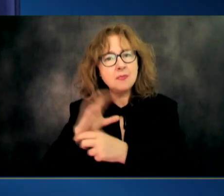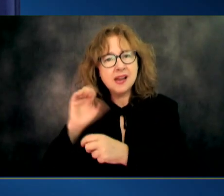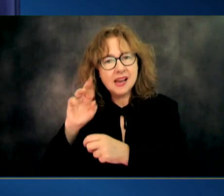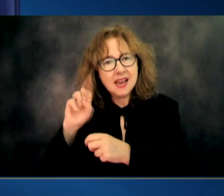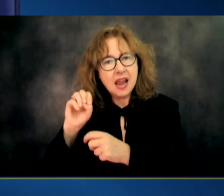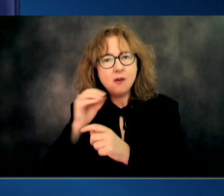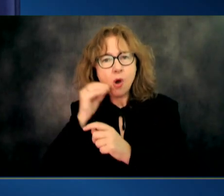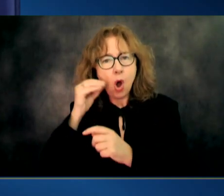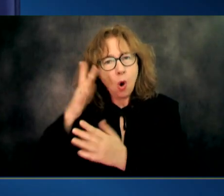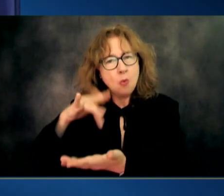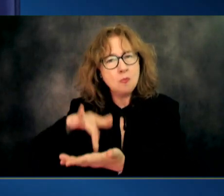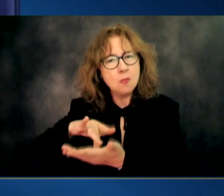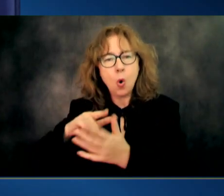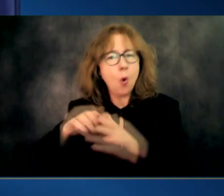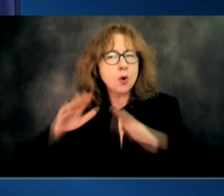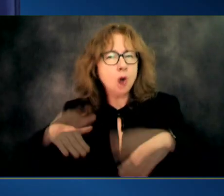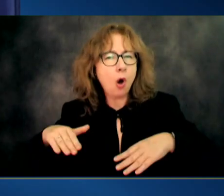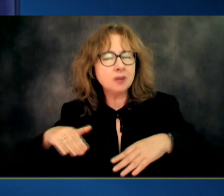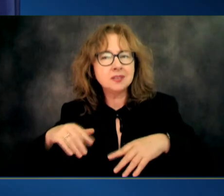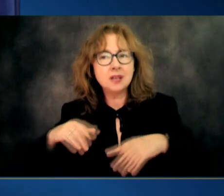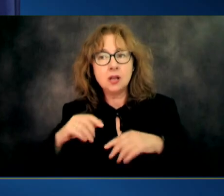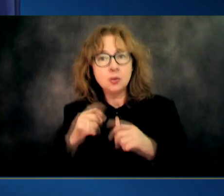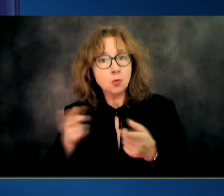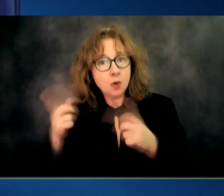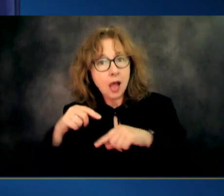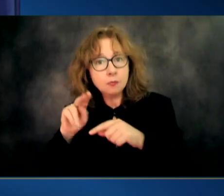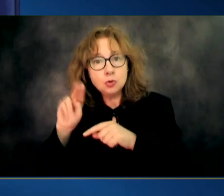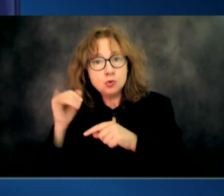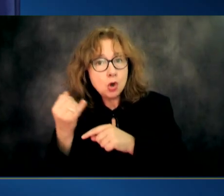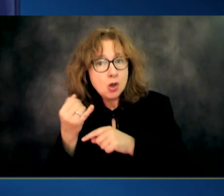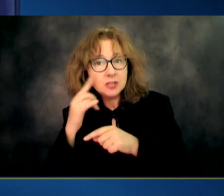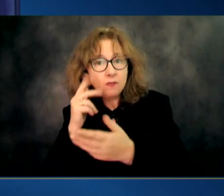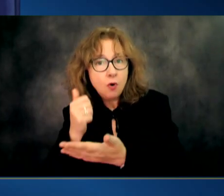neighboring areas? You know, we are right in between Philadelphia and New York. So,